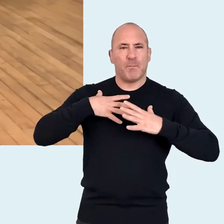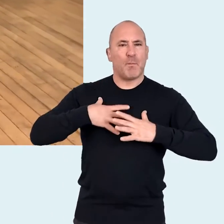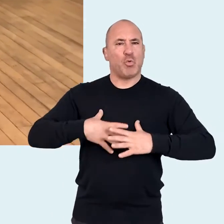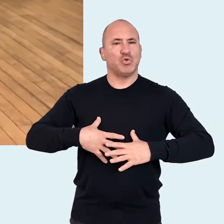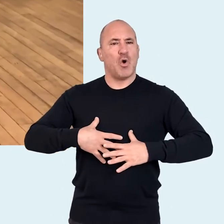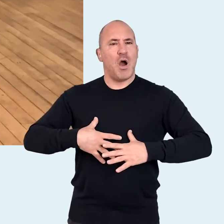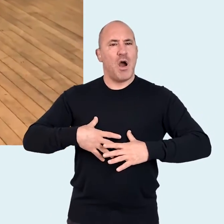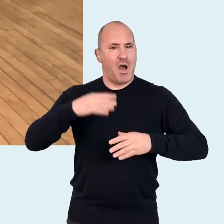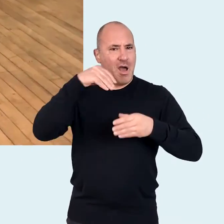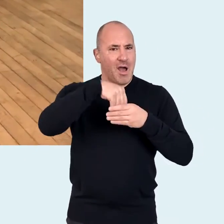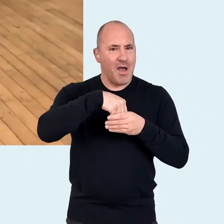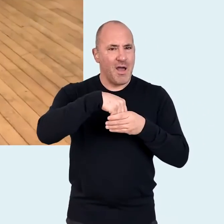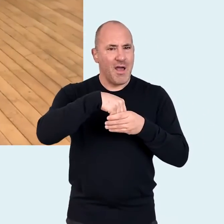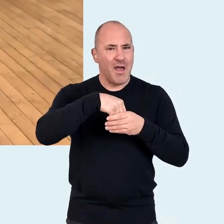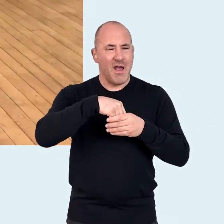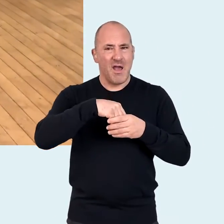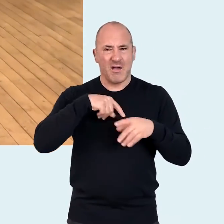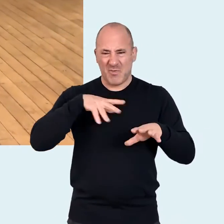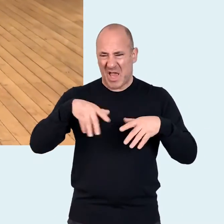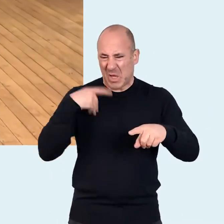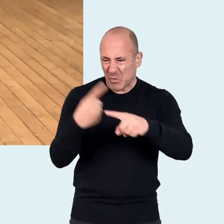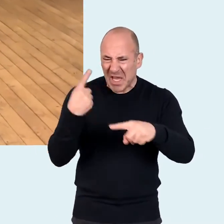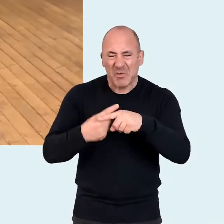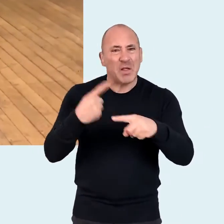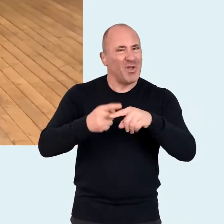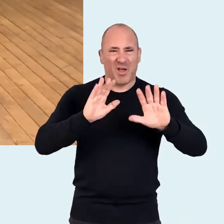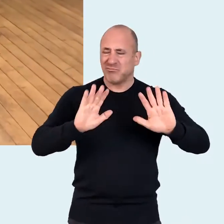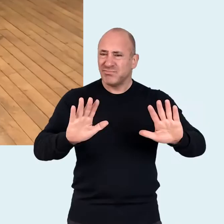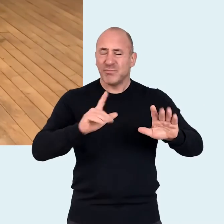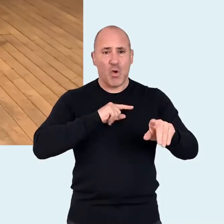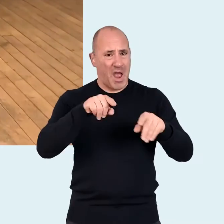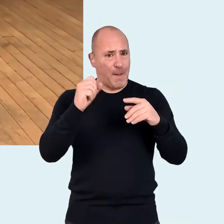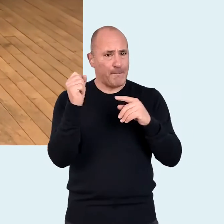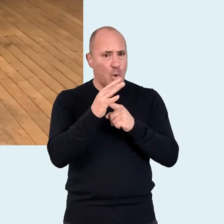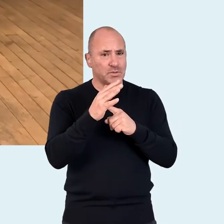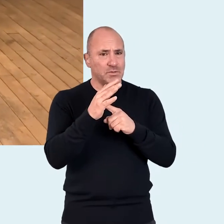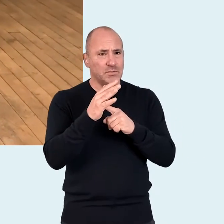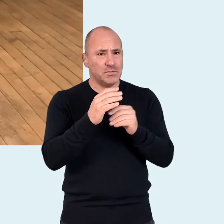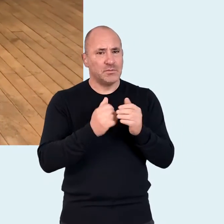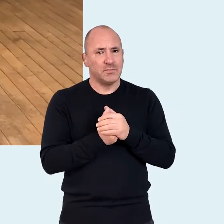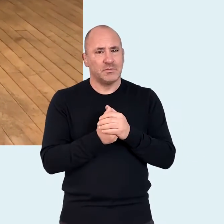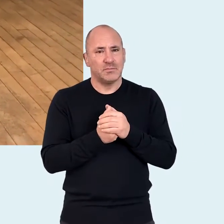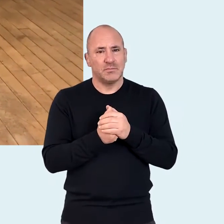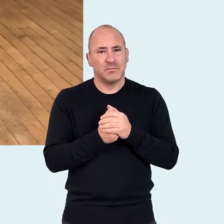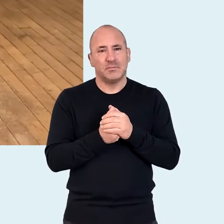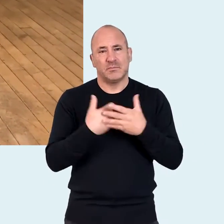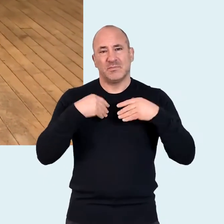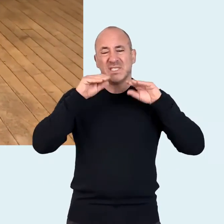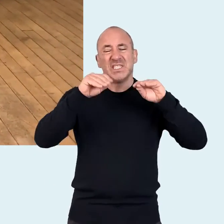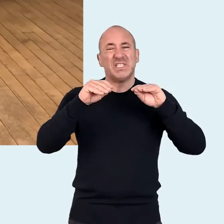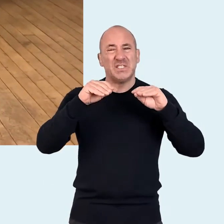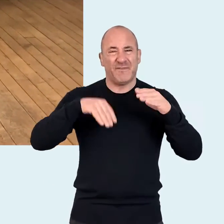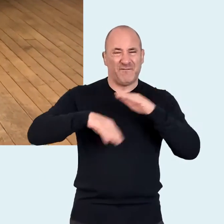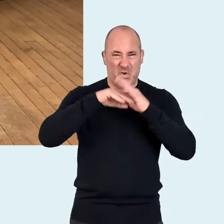and posture in class, and we try not to rush this as it's really important. We teach in